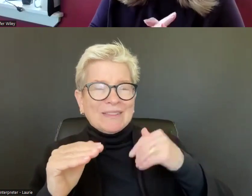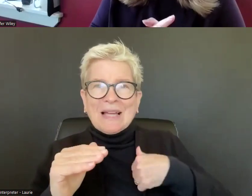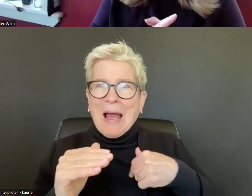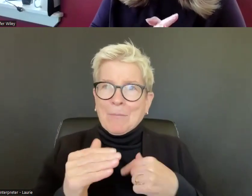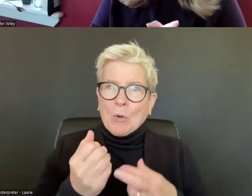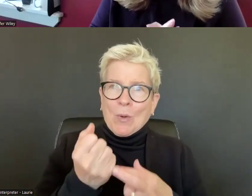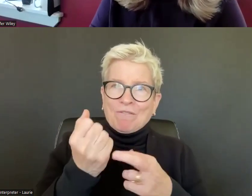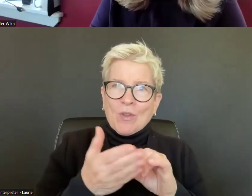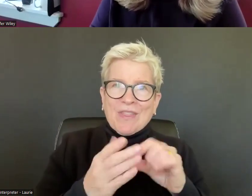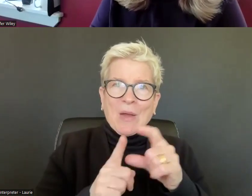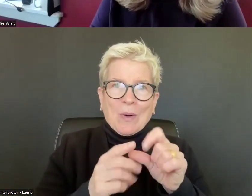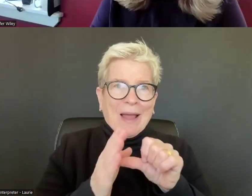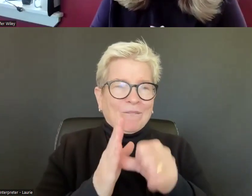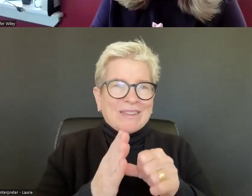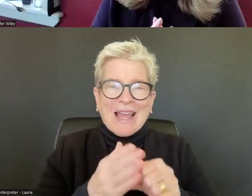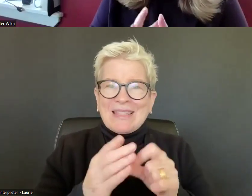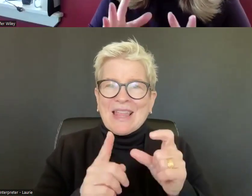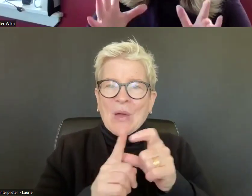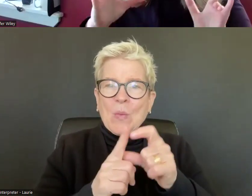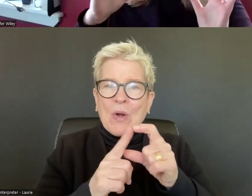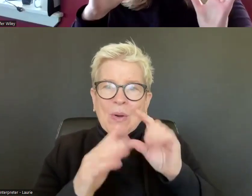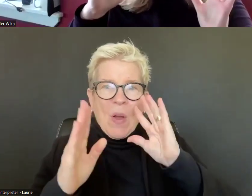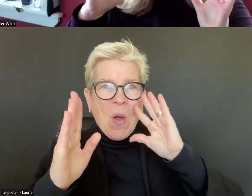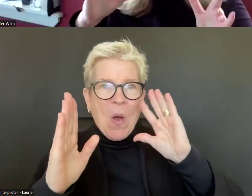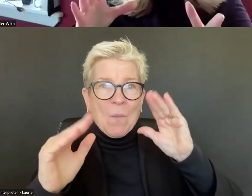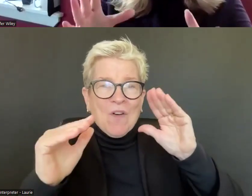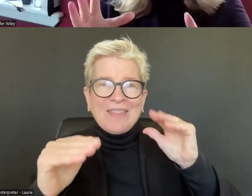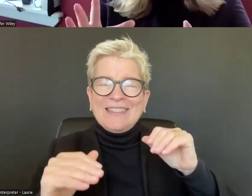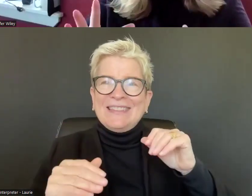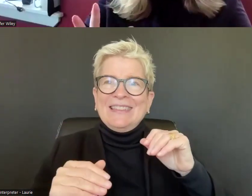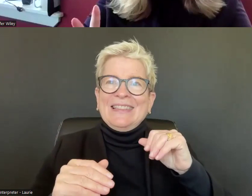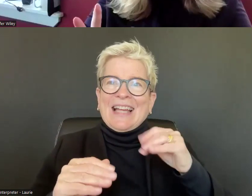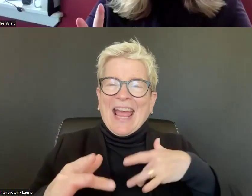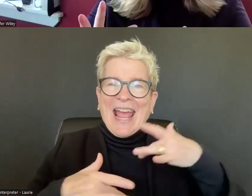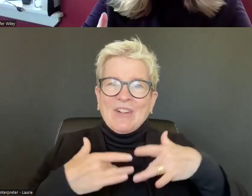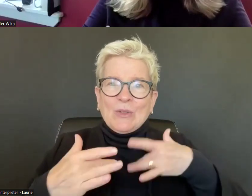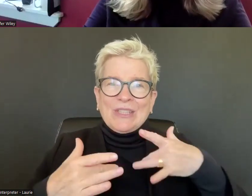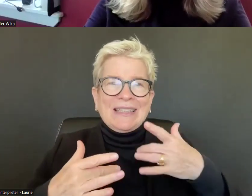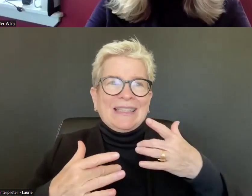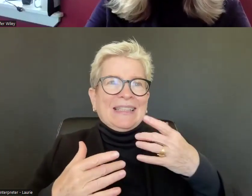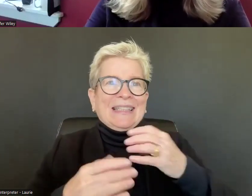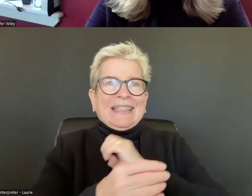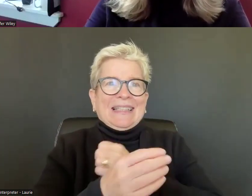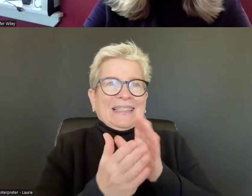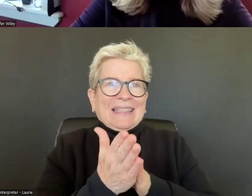right, but good energy and excitement, and then once that excitement wears off right